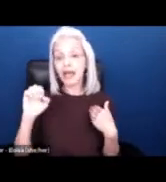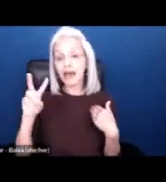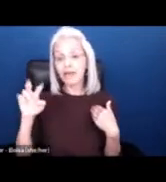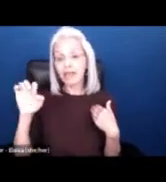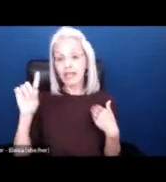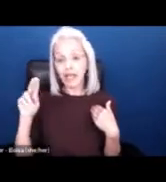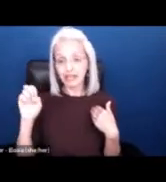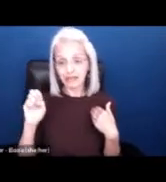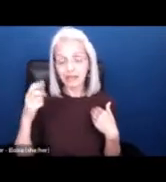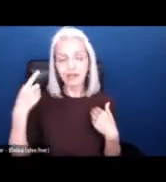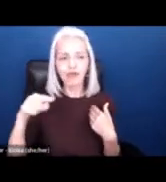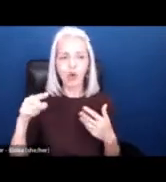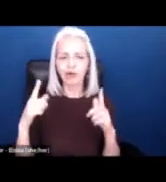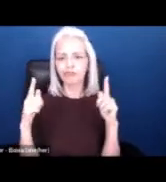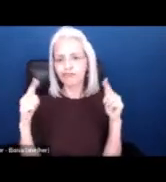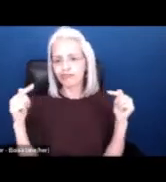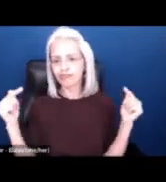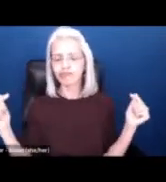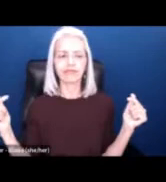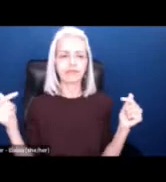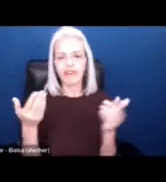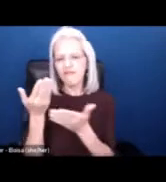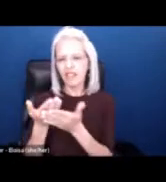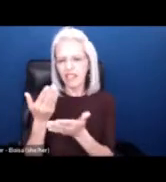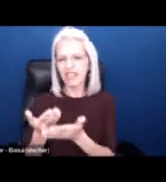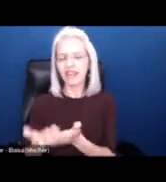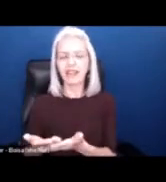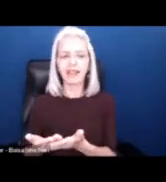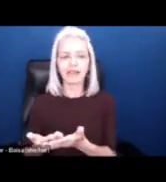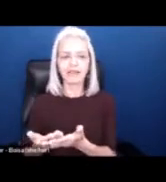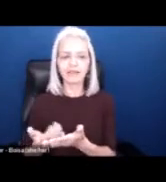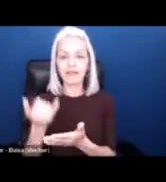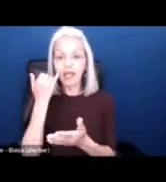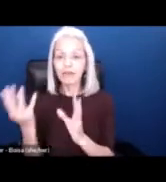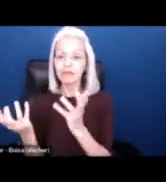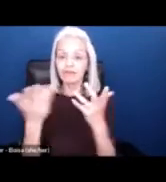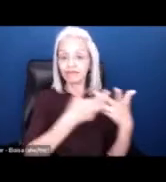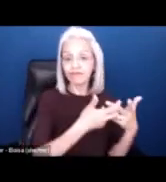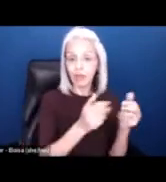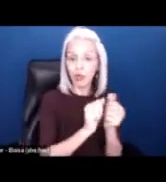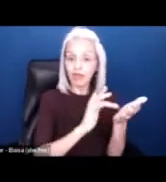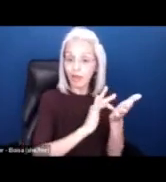kinds of validity whether corresponding with medical records from the time of the